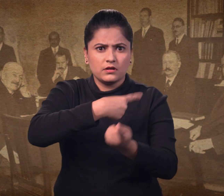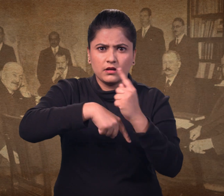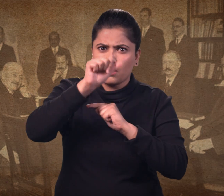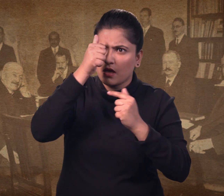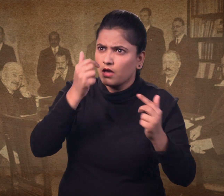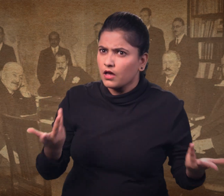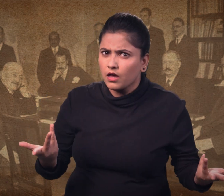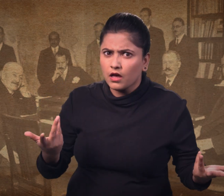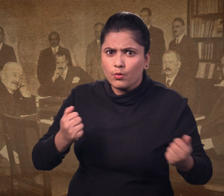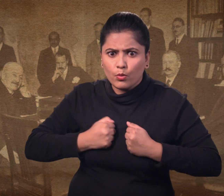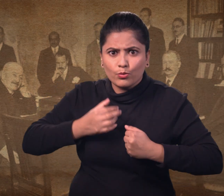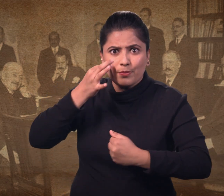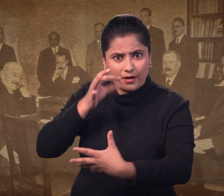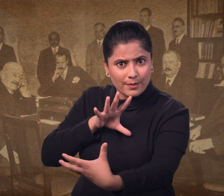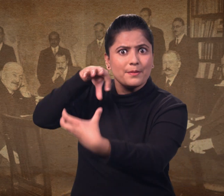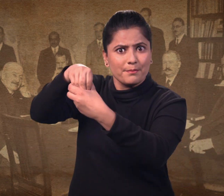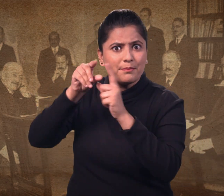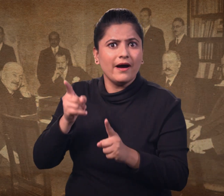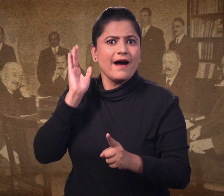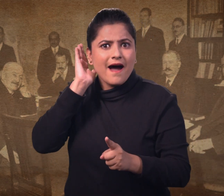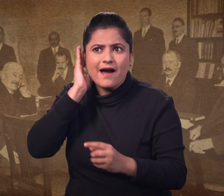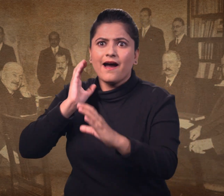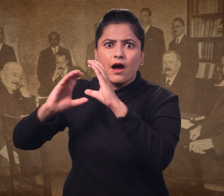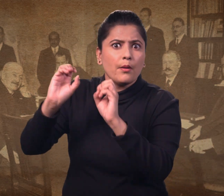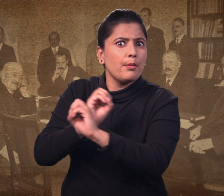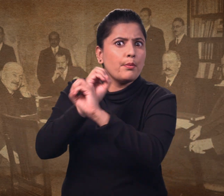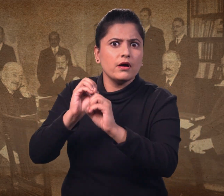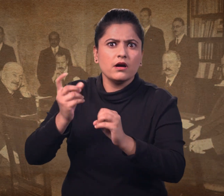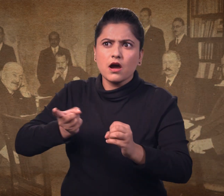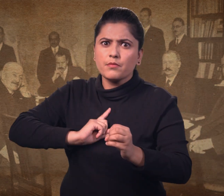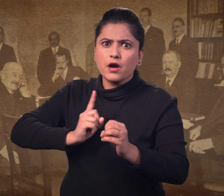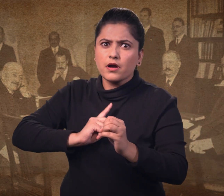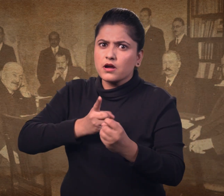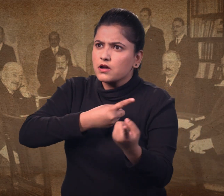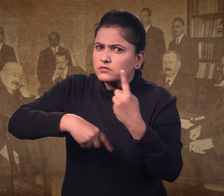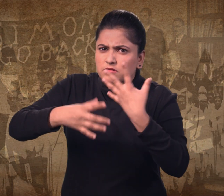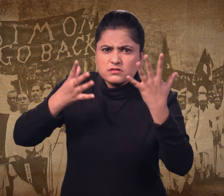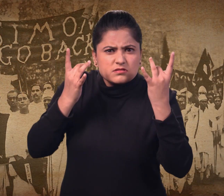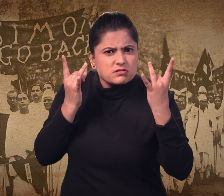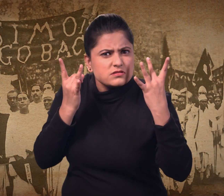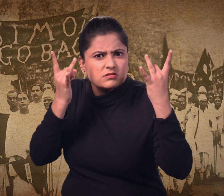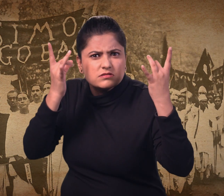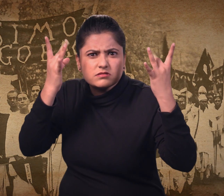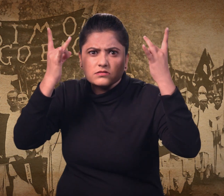Indians were angry that there was no representation and the British were making changes without consultation.